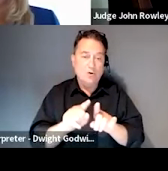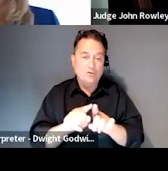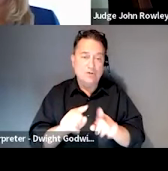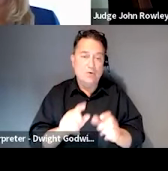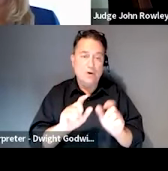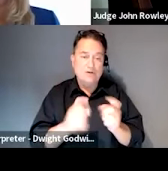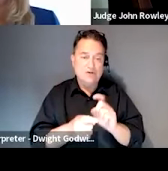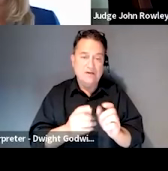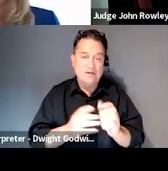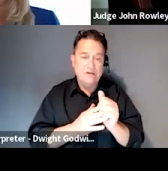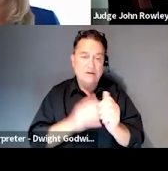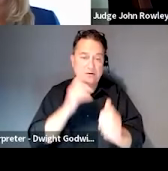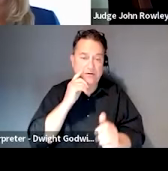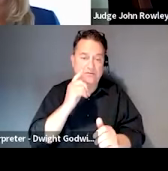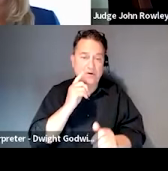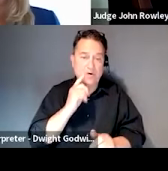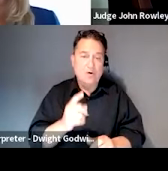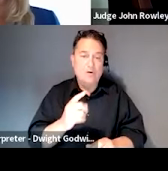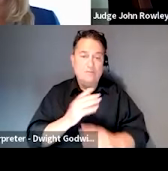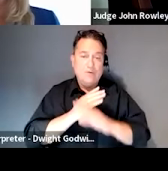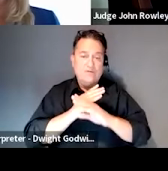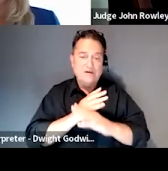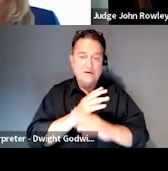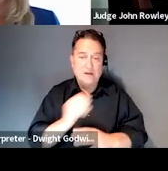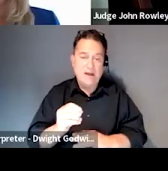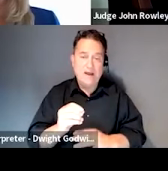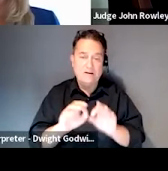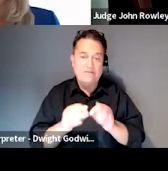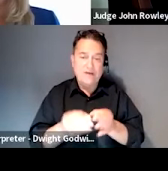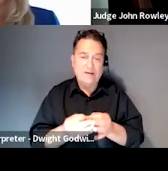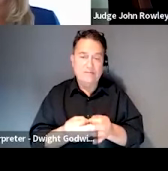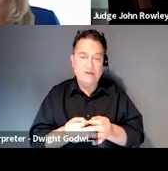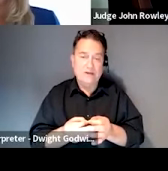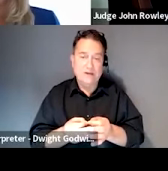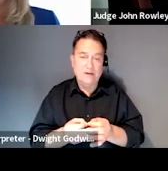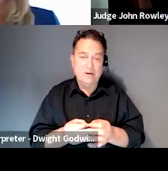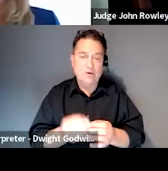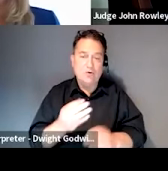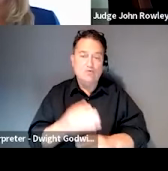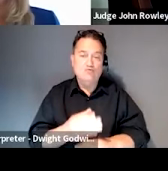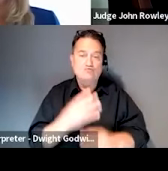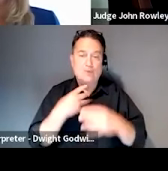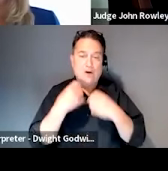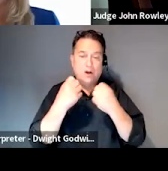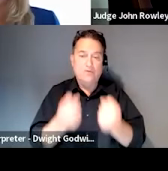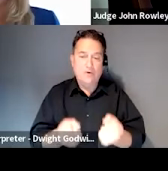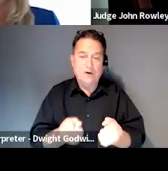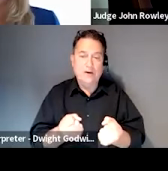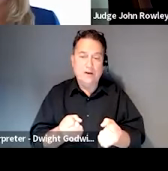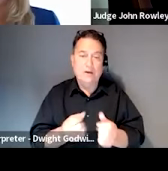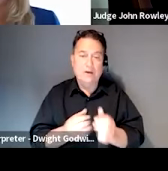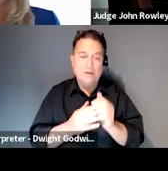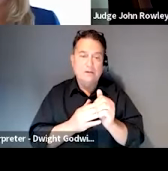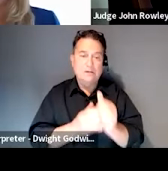for the preservation, I'm sorry, for the Prevention and Family Recovery Initiative funded by the Duke Foundation Charitable Trust,